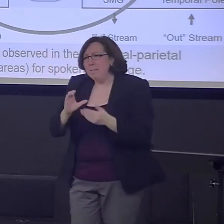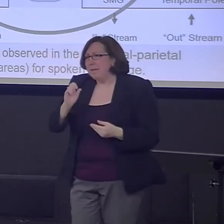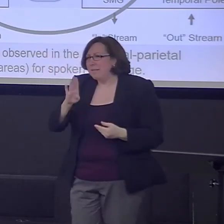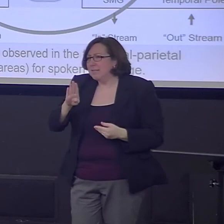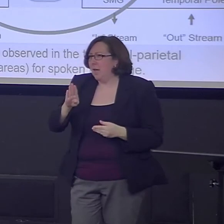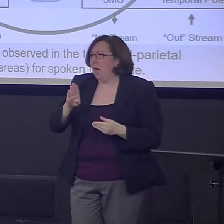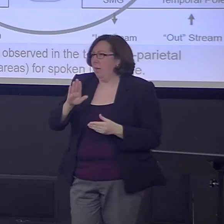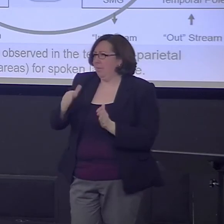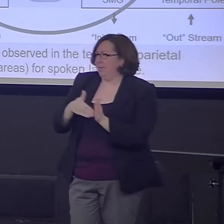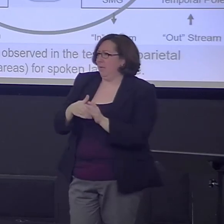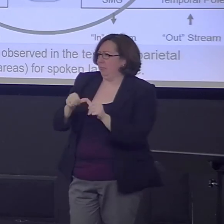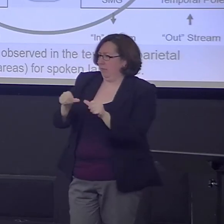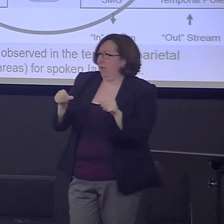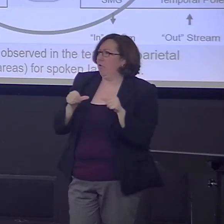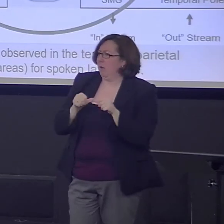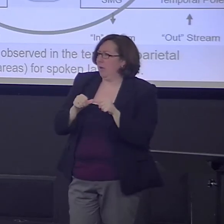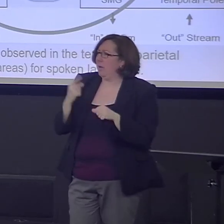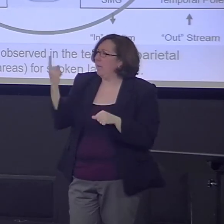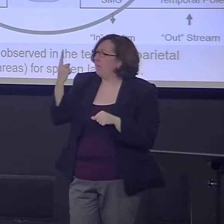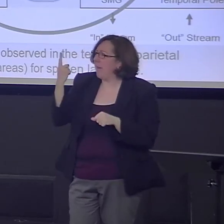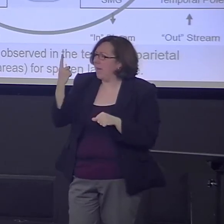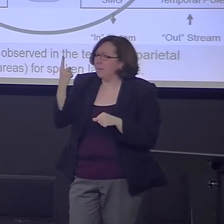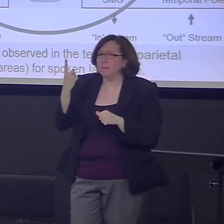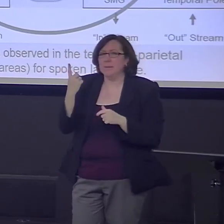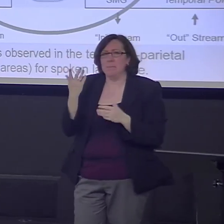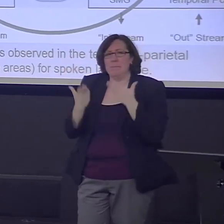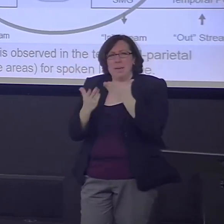had something to do with holding information